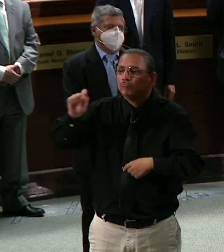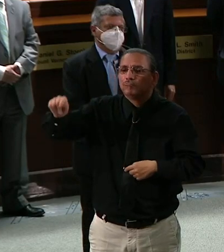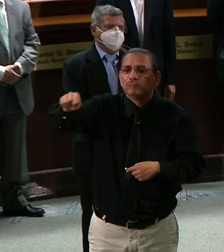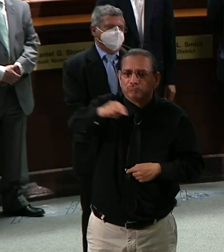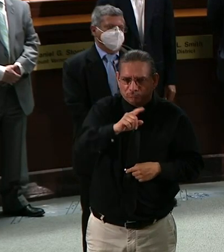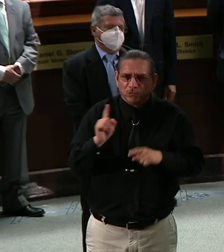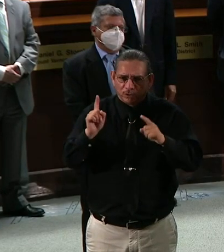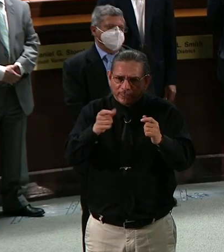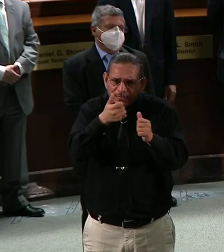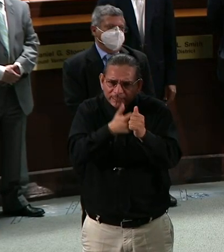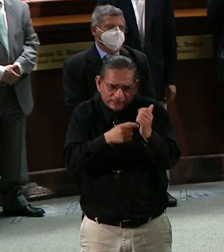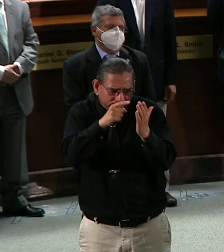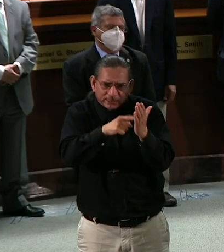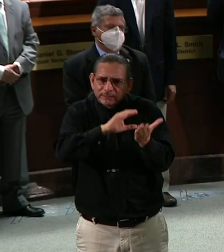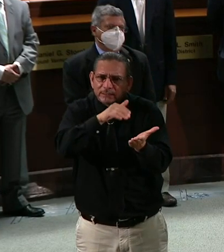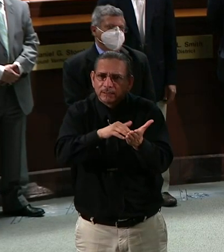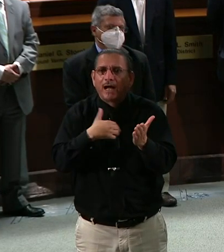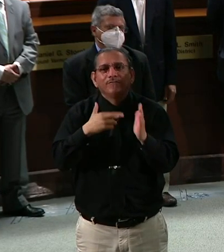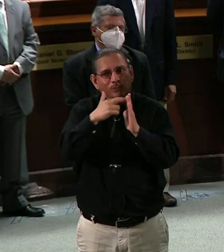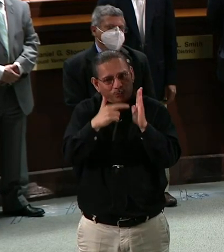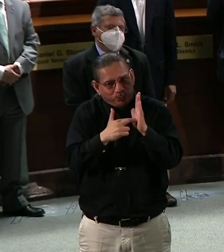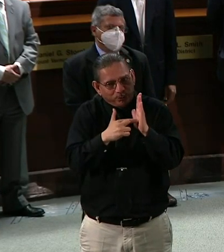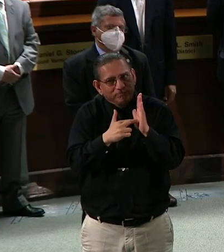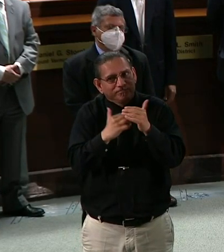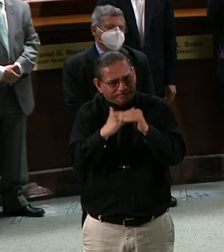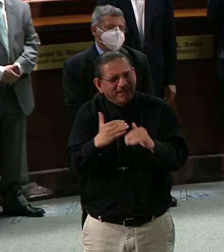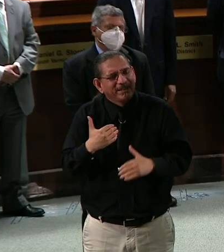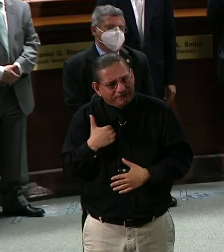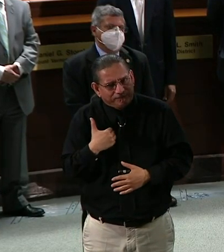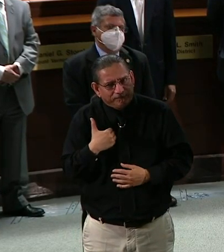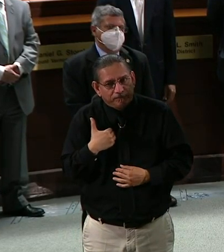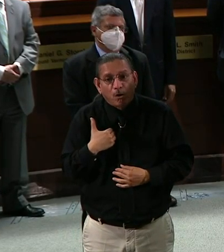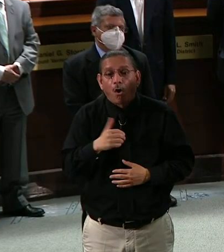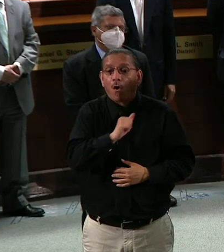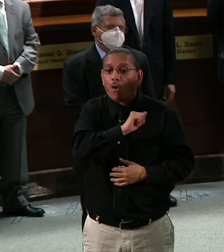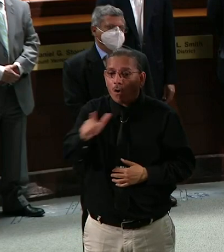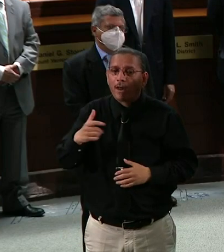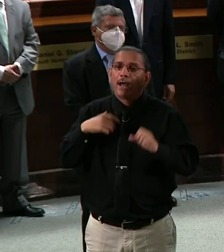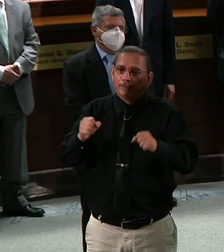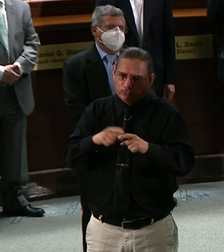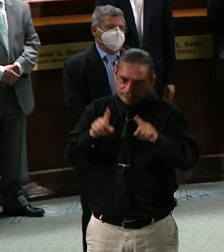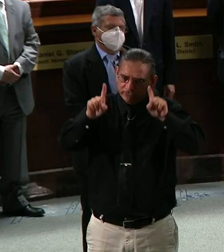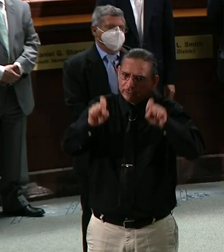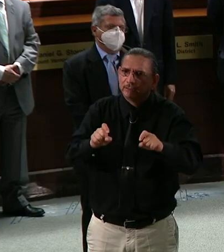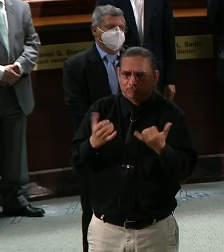SEE ON THIS LIST THERE ARE DIFFERENT RULES AND REGULATIONS THAT EACH OF THESE CENTERS BUT